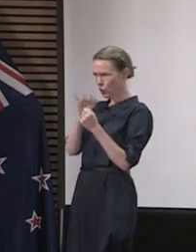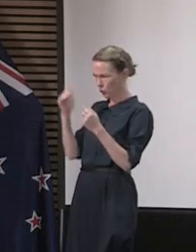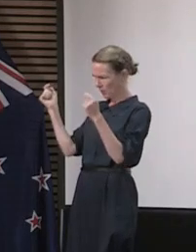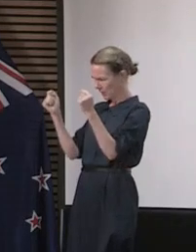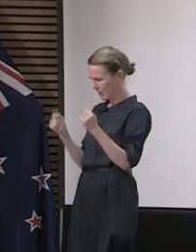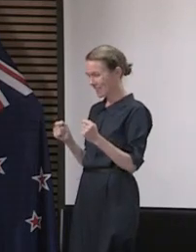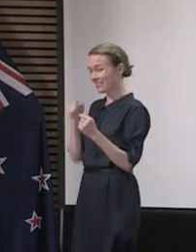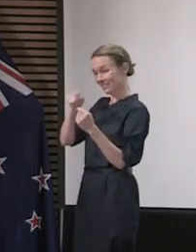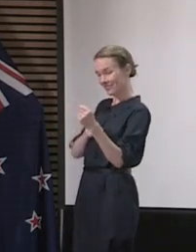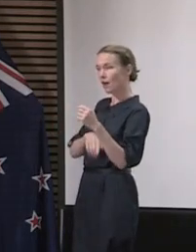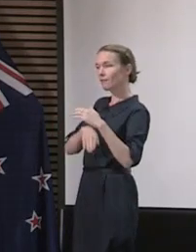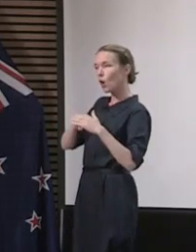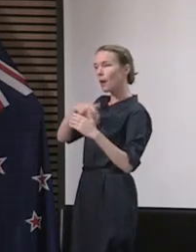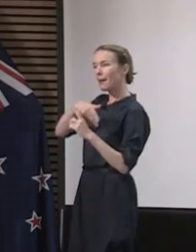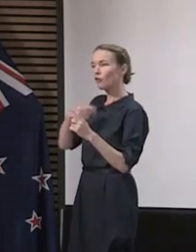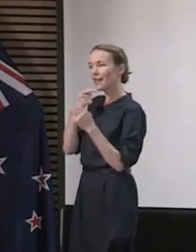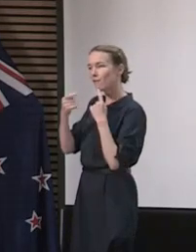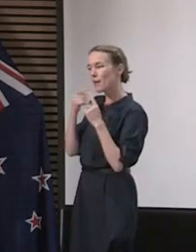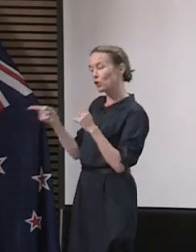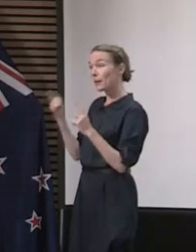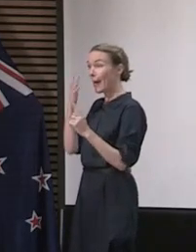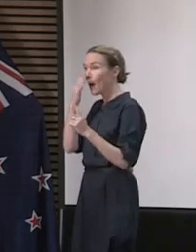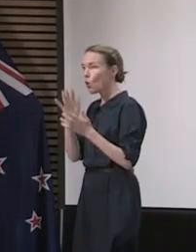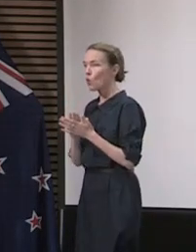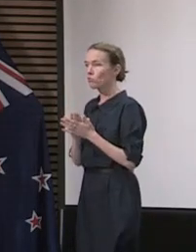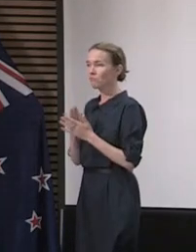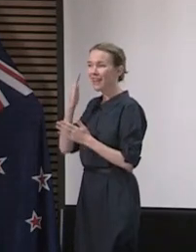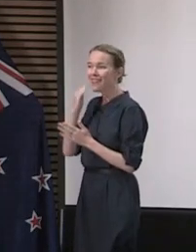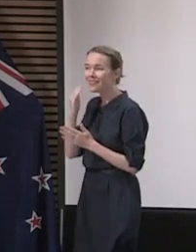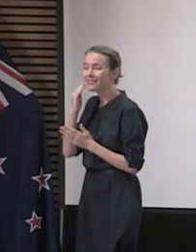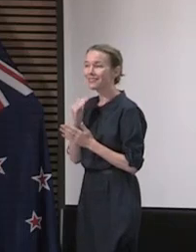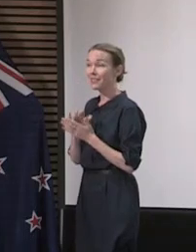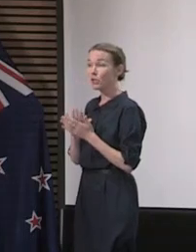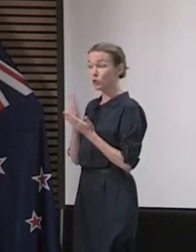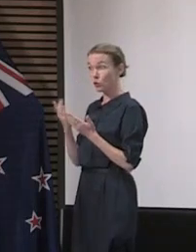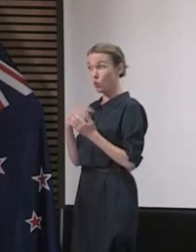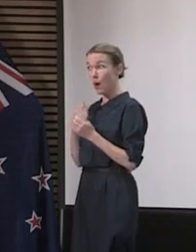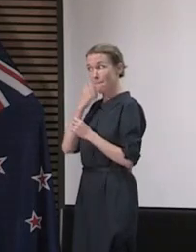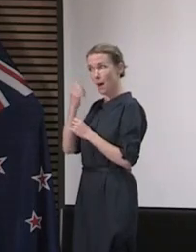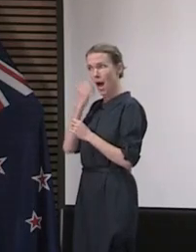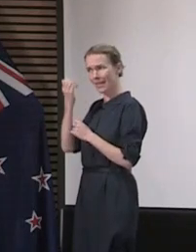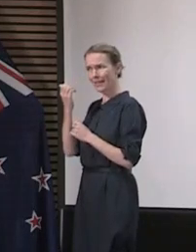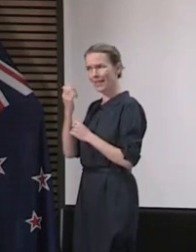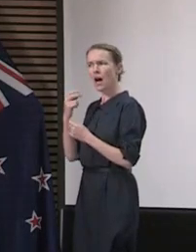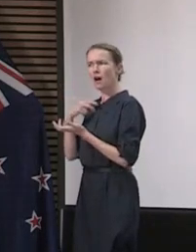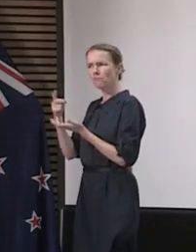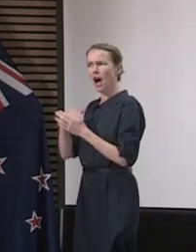match. Then the NHI carries information about age, ethnicity and so on. And the